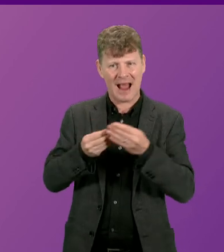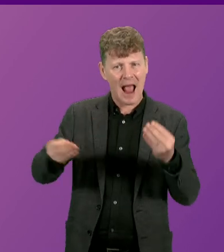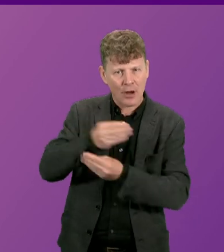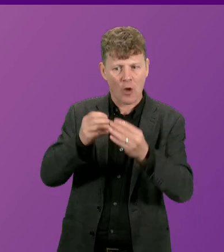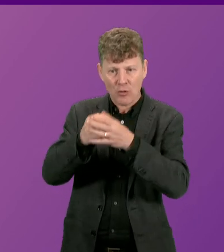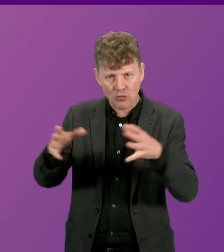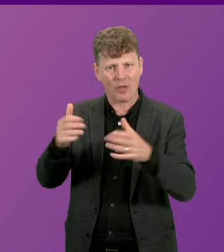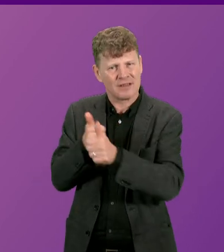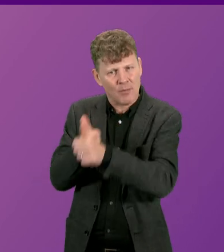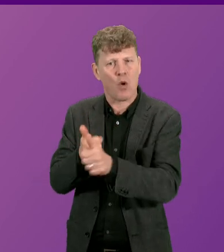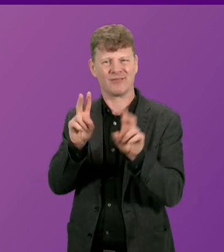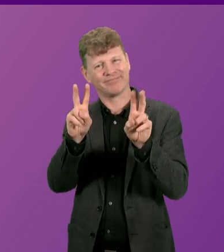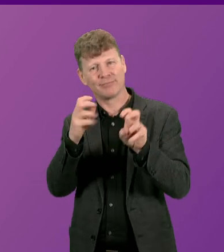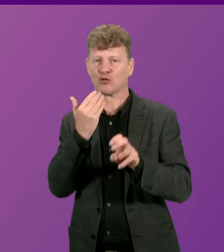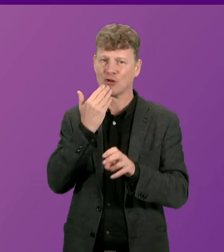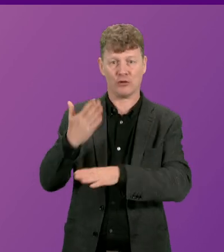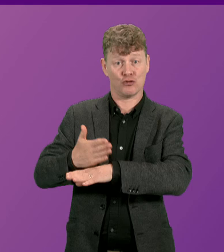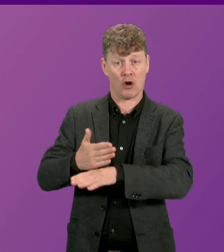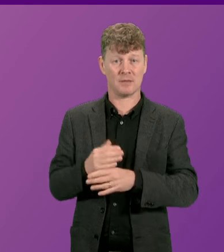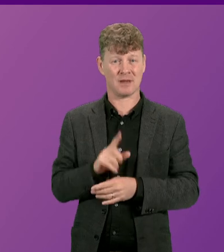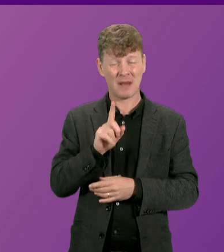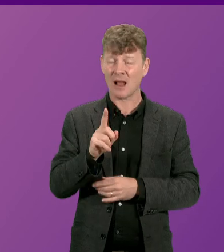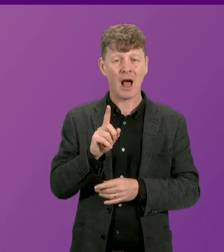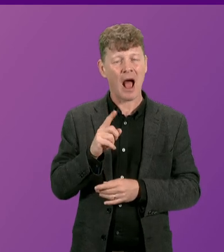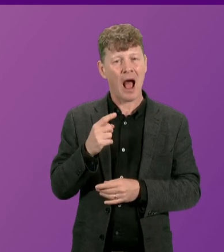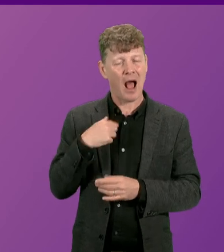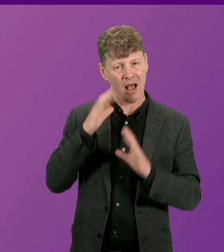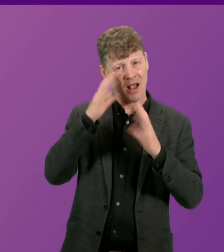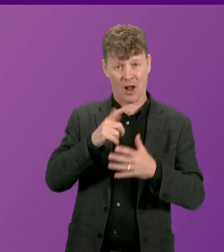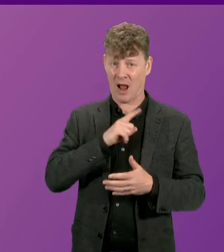What troubles me is that we have fabulous projects in Scotland—in, for example,